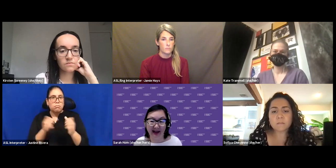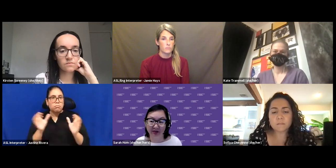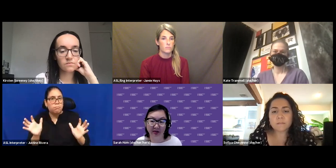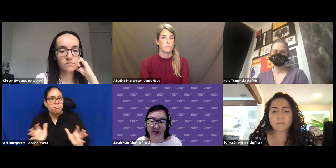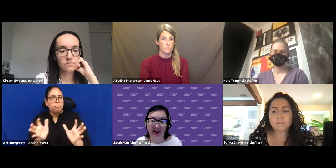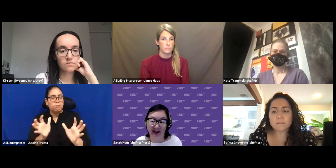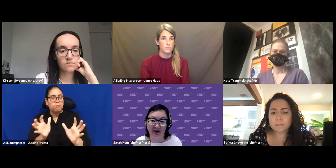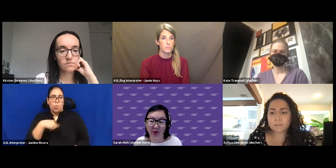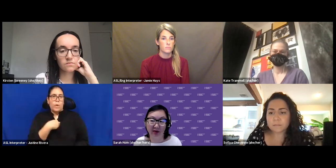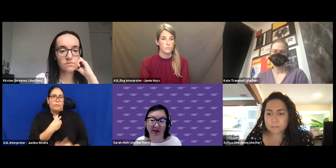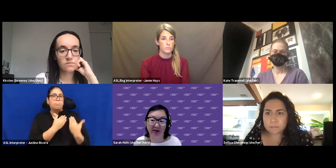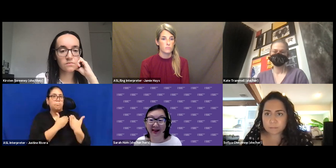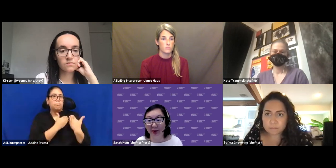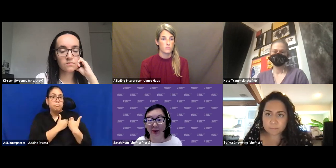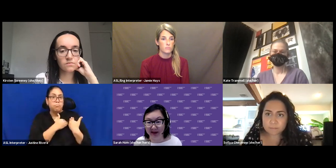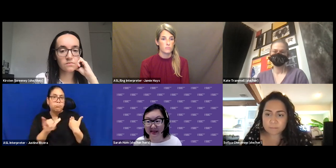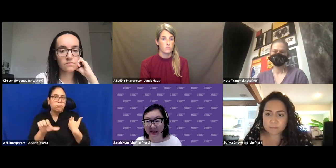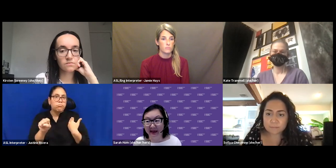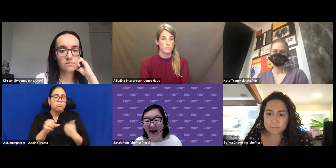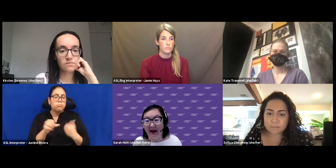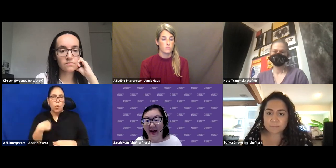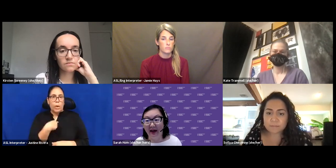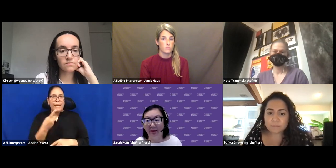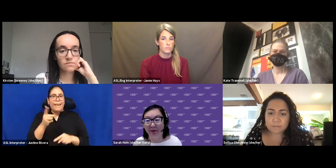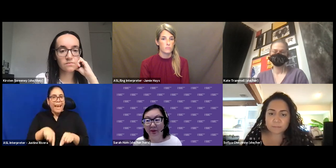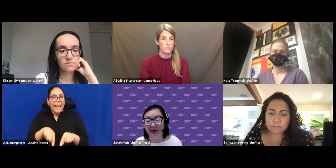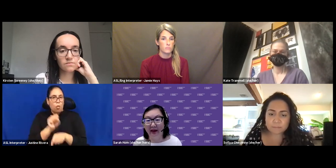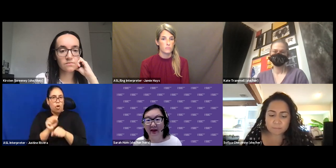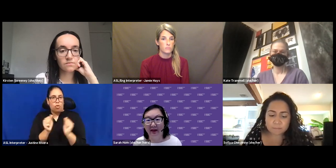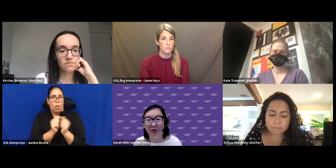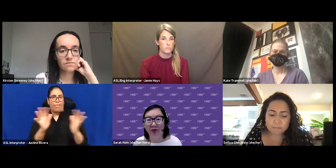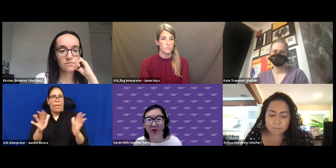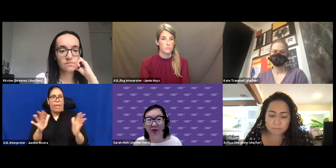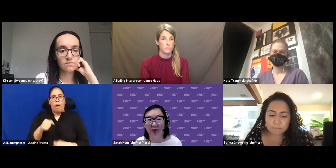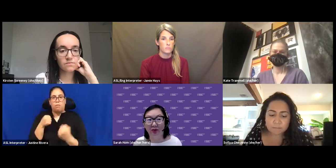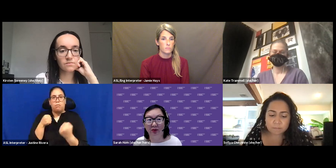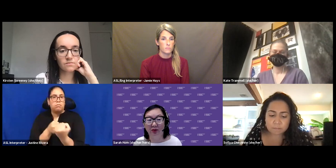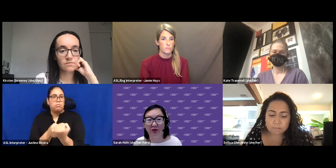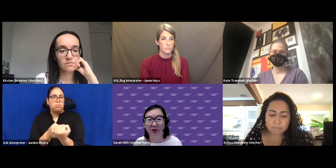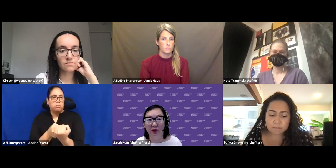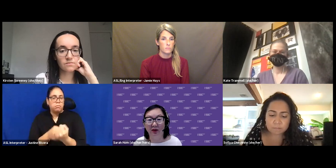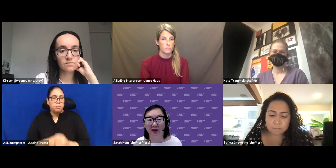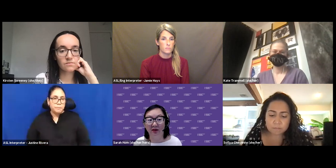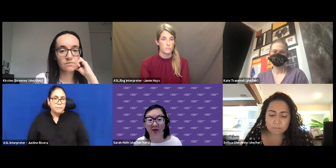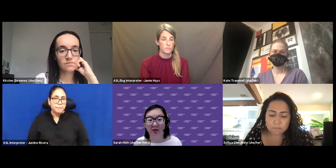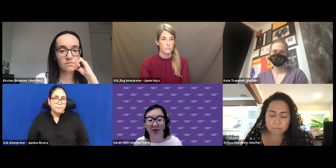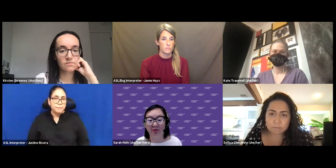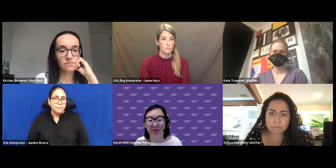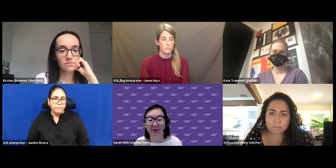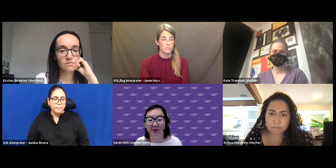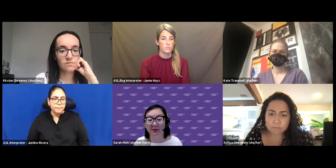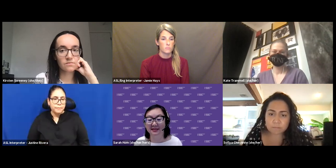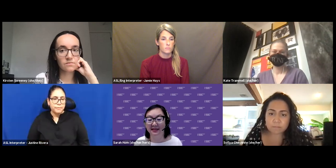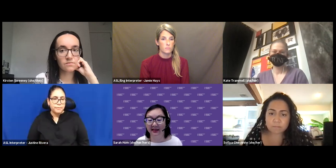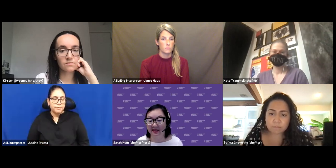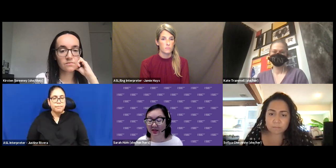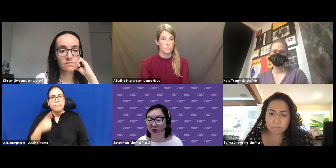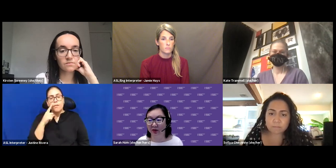actually can't work otherwise. And for people besides us, for